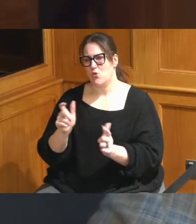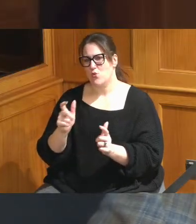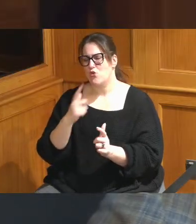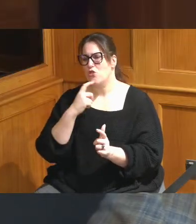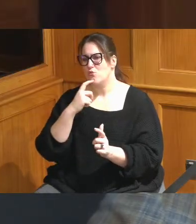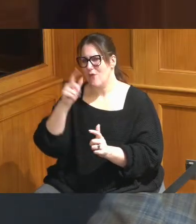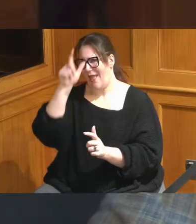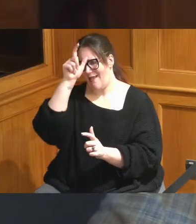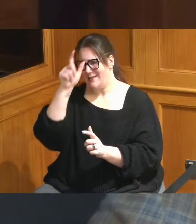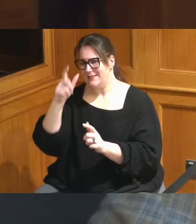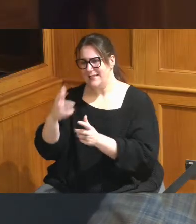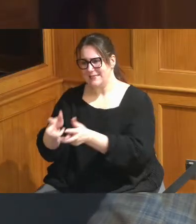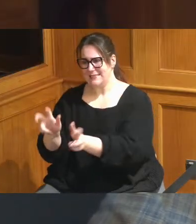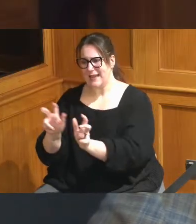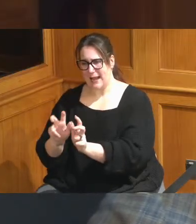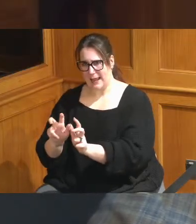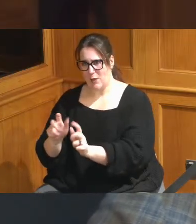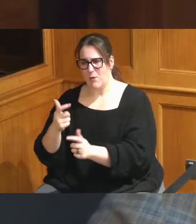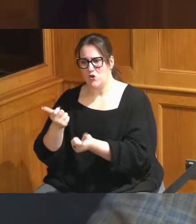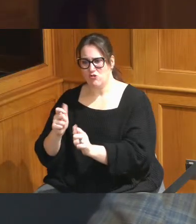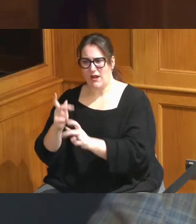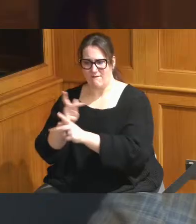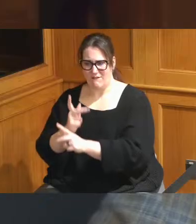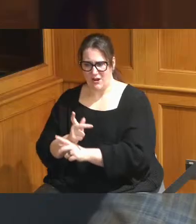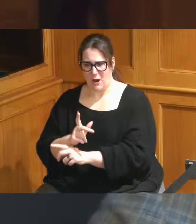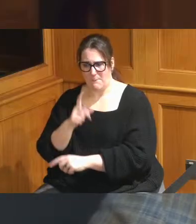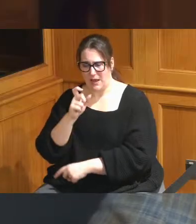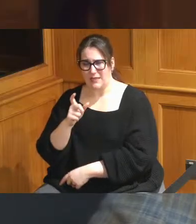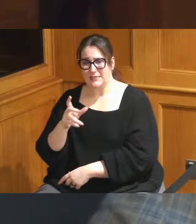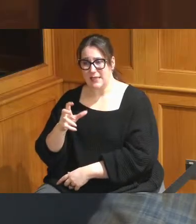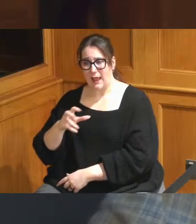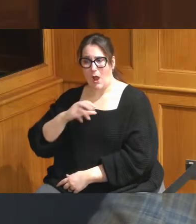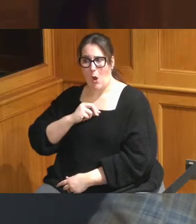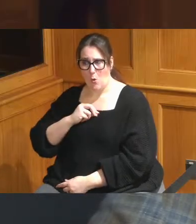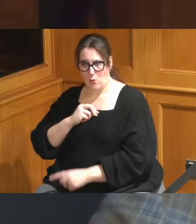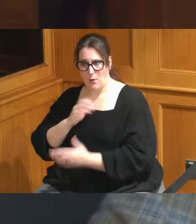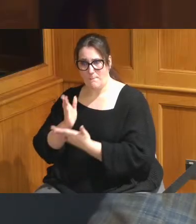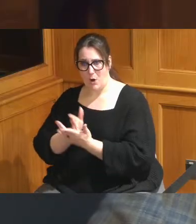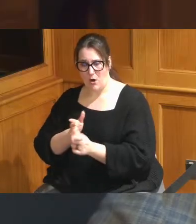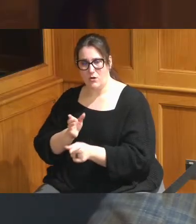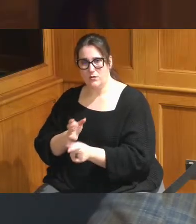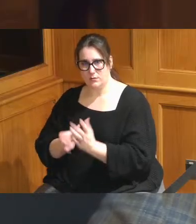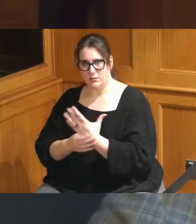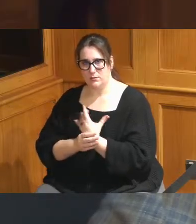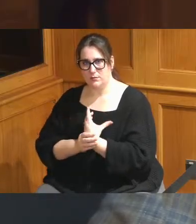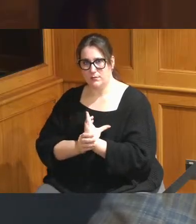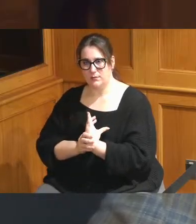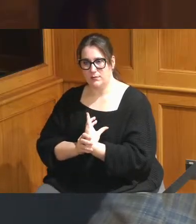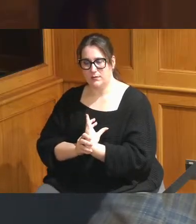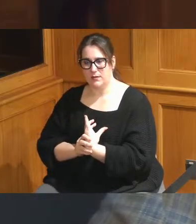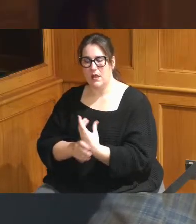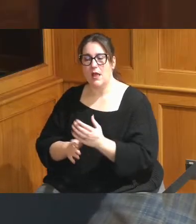Stadium. We're trying to figure that out because they own a parcel. Sometimes the private parcels,